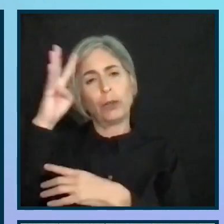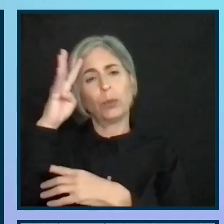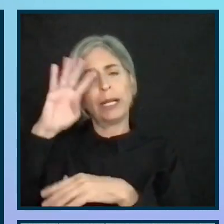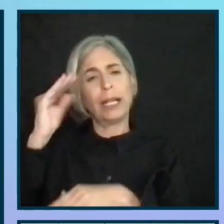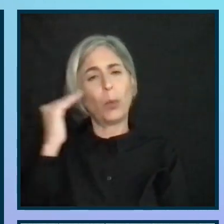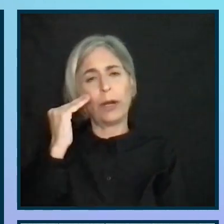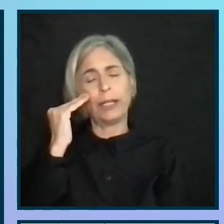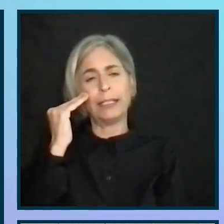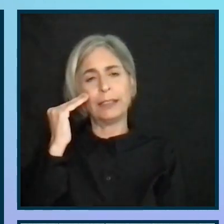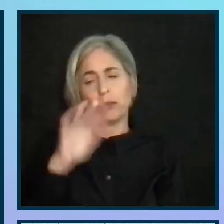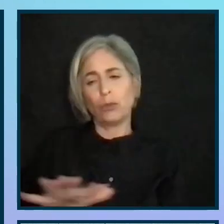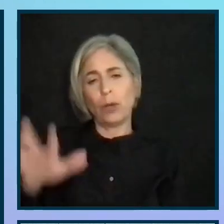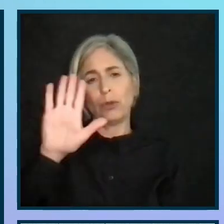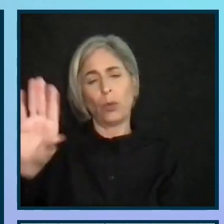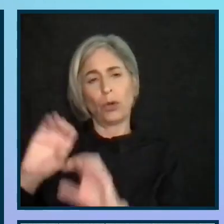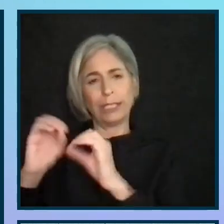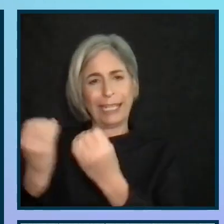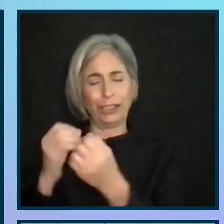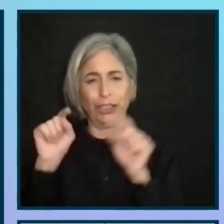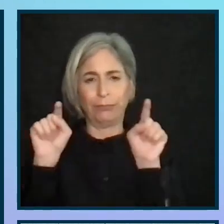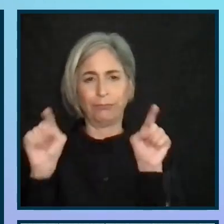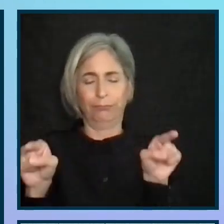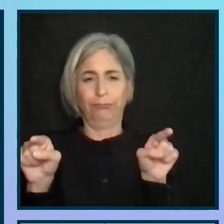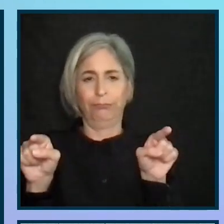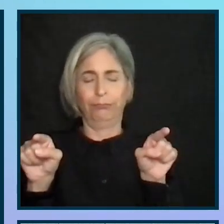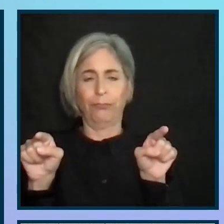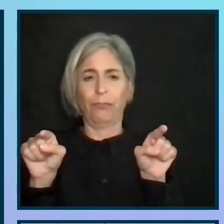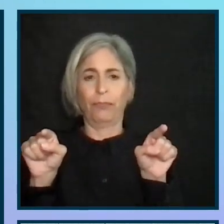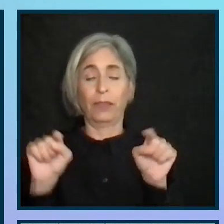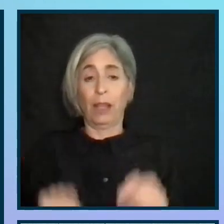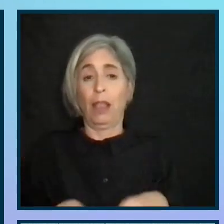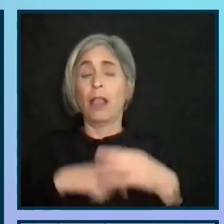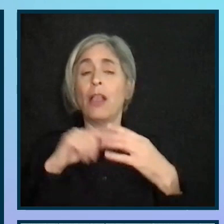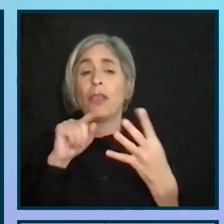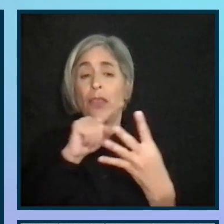throughout your organization. The four foundational practices